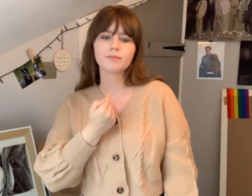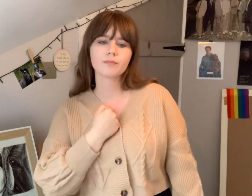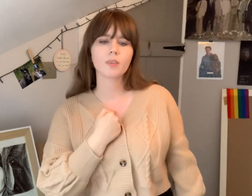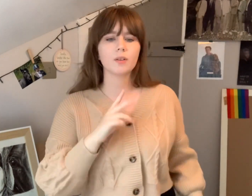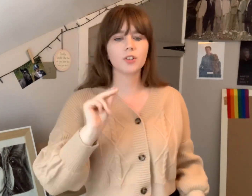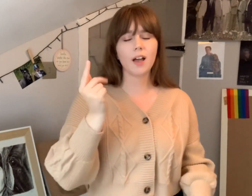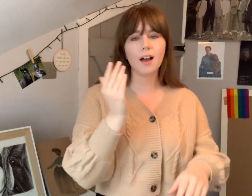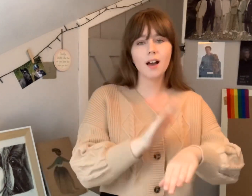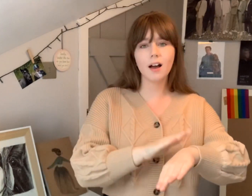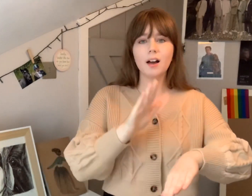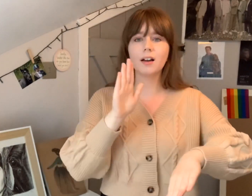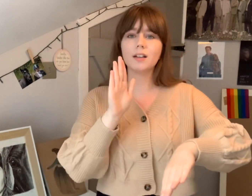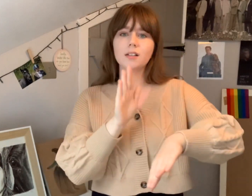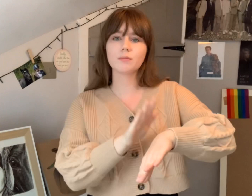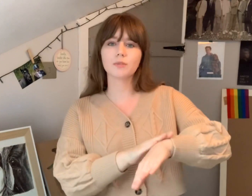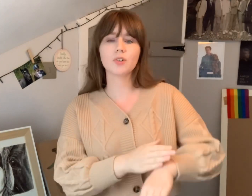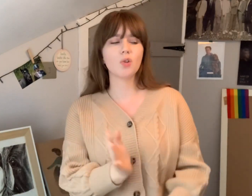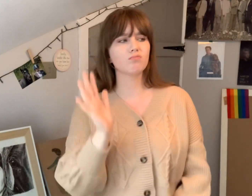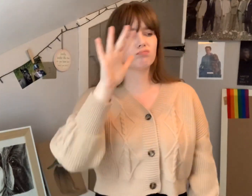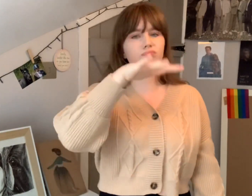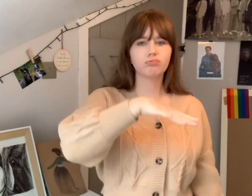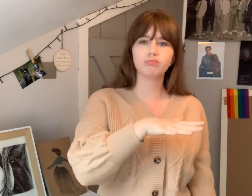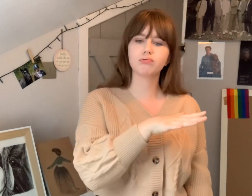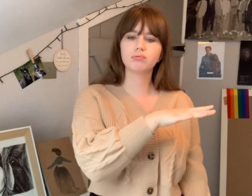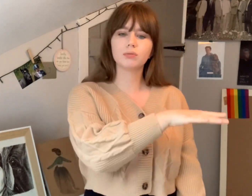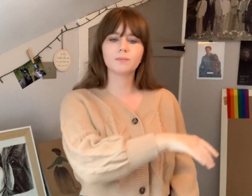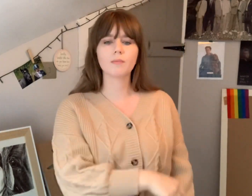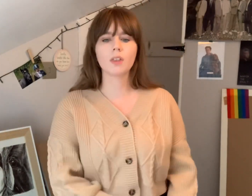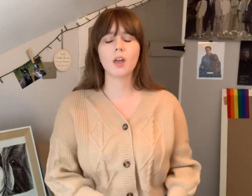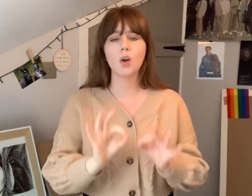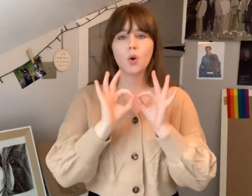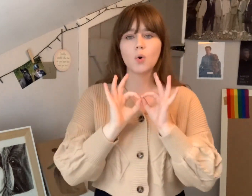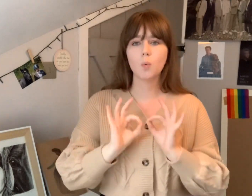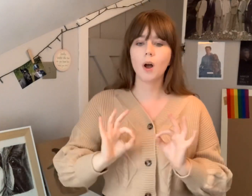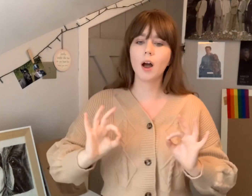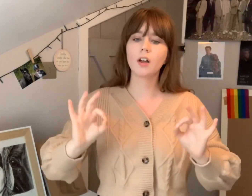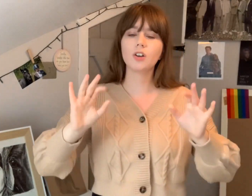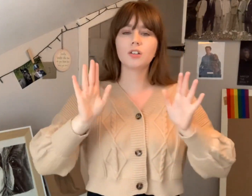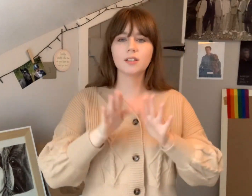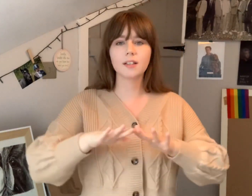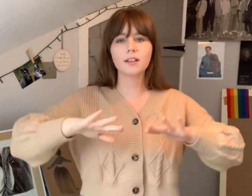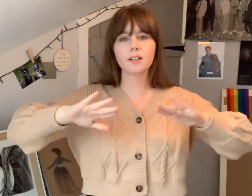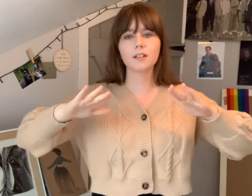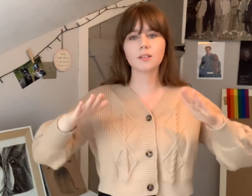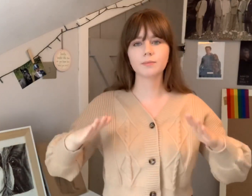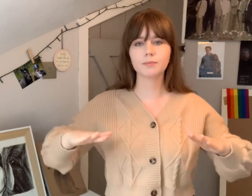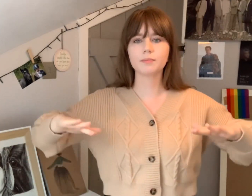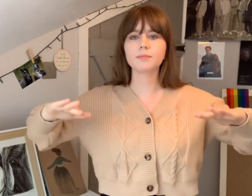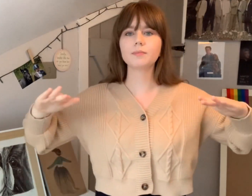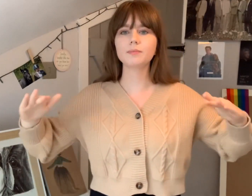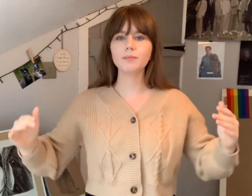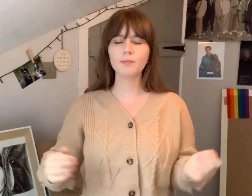Sometime waves In my quiet sea